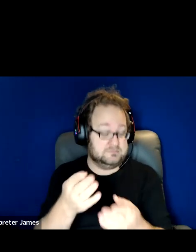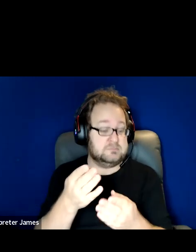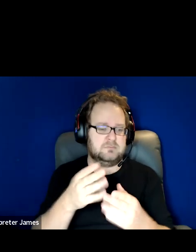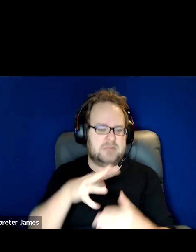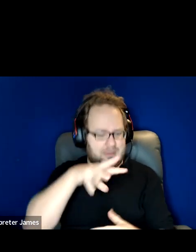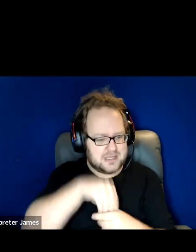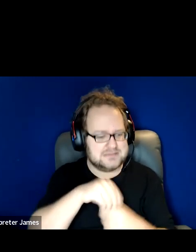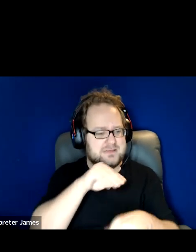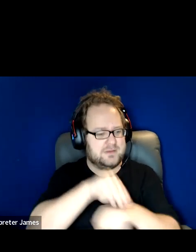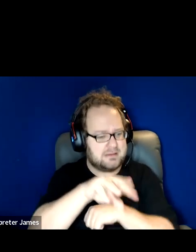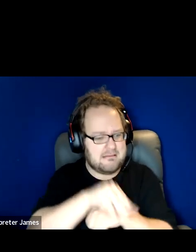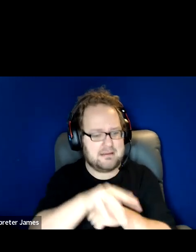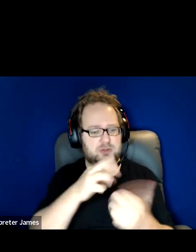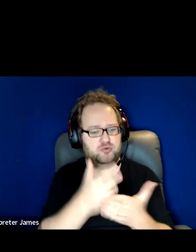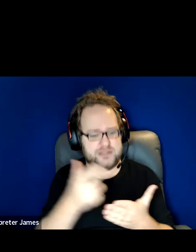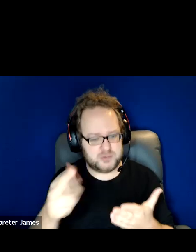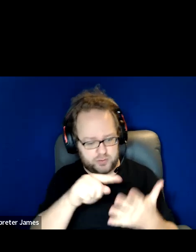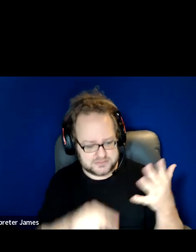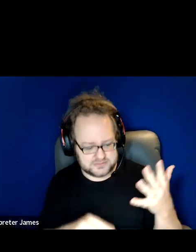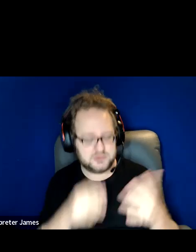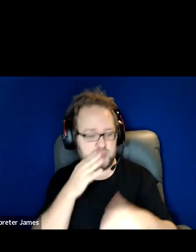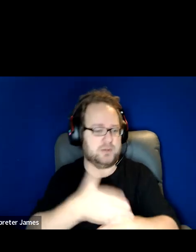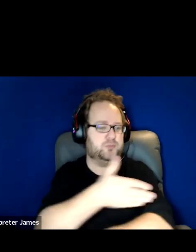to help improve vaccine uptake in your communities and you